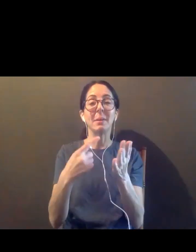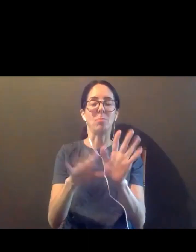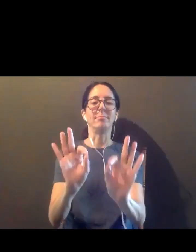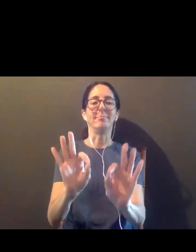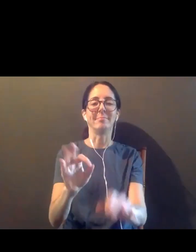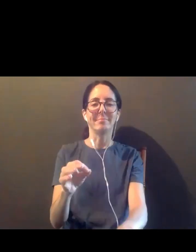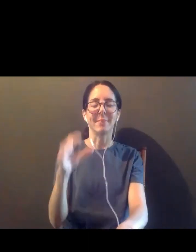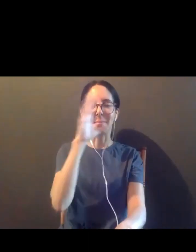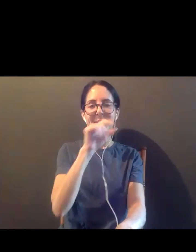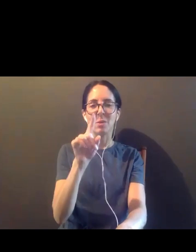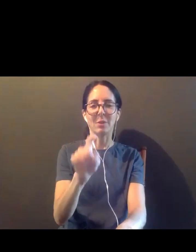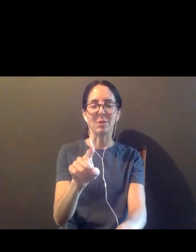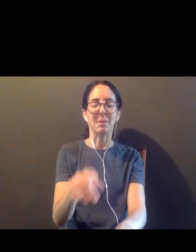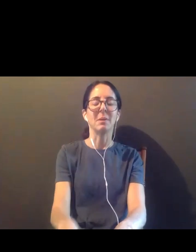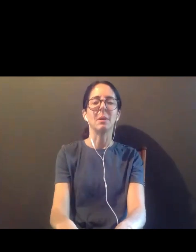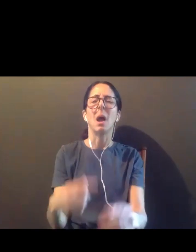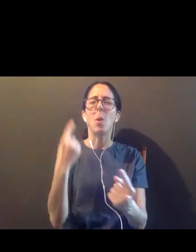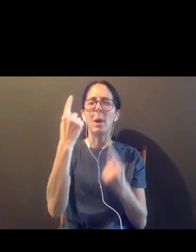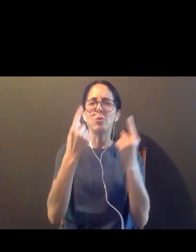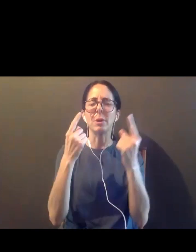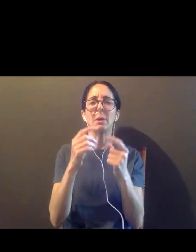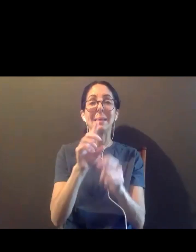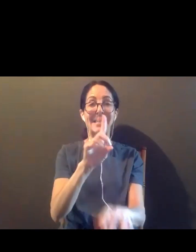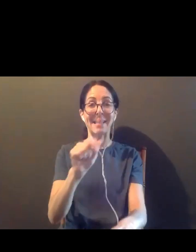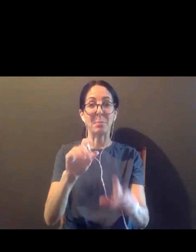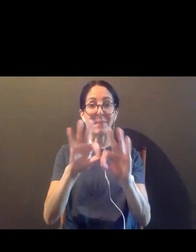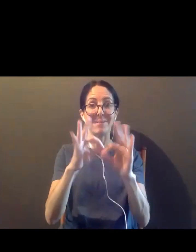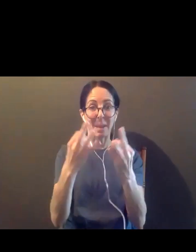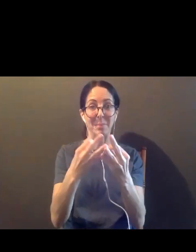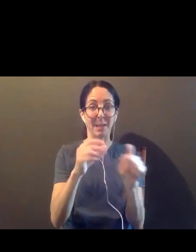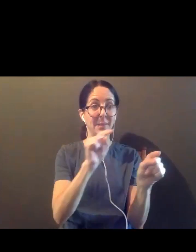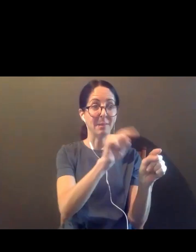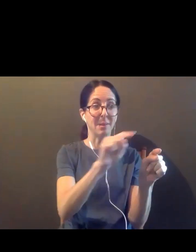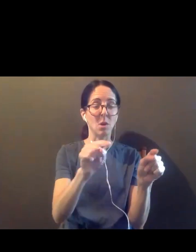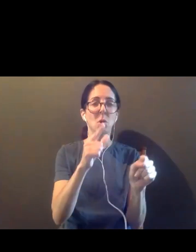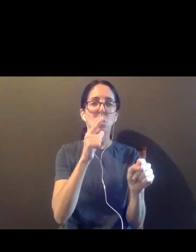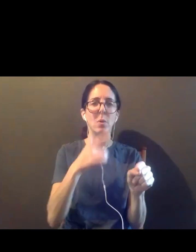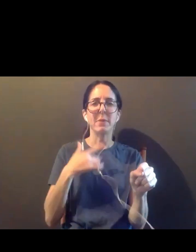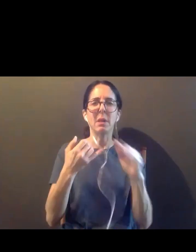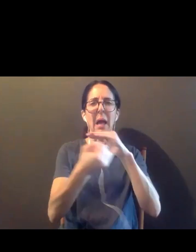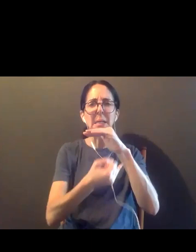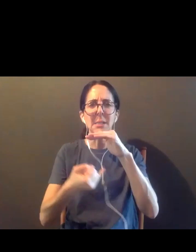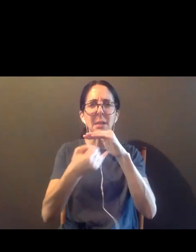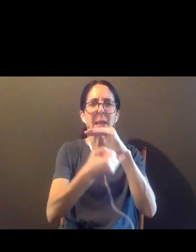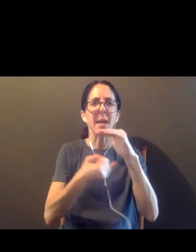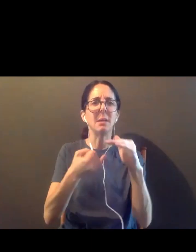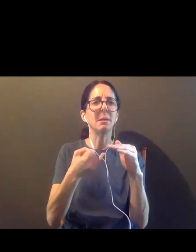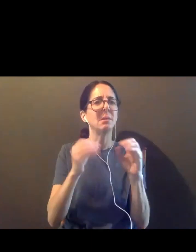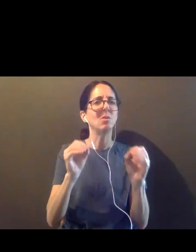I was wondering, how to reach those disabled families that are isolated and are not part of any community?